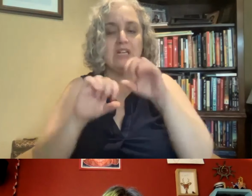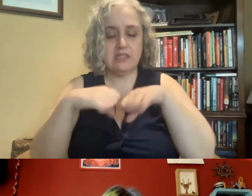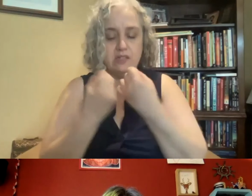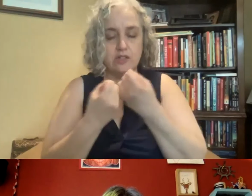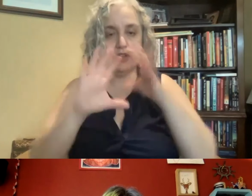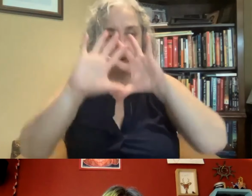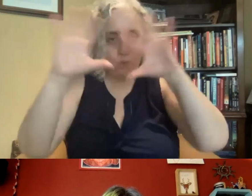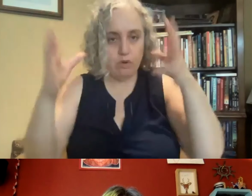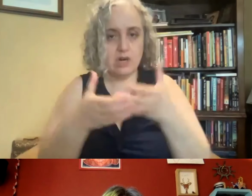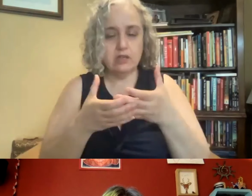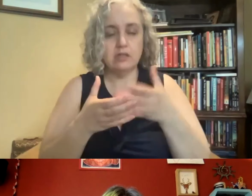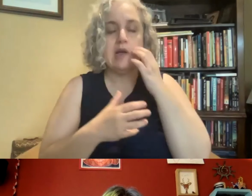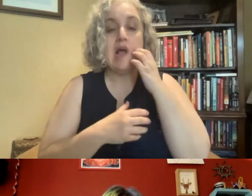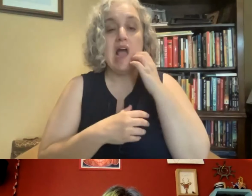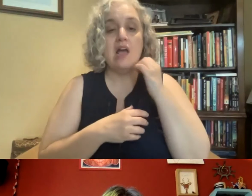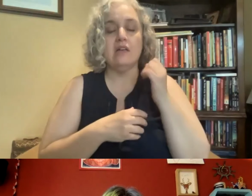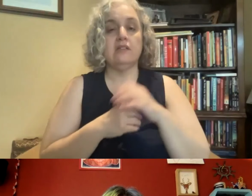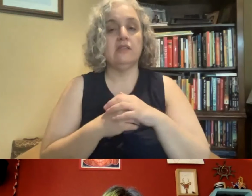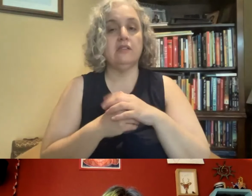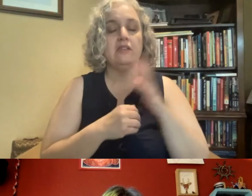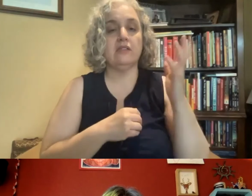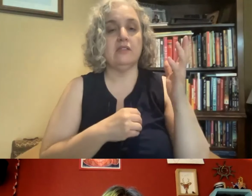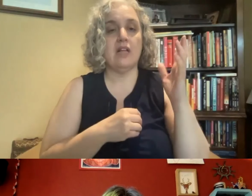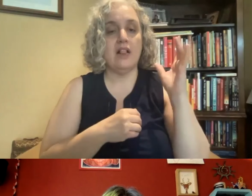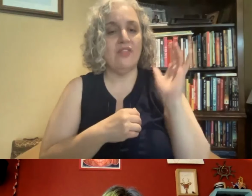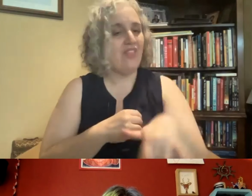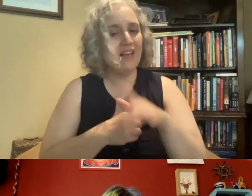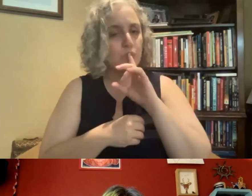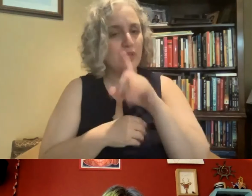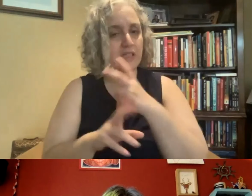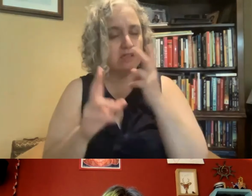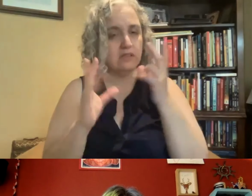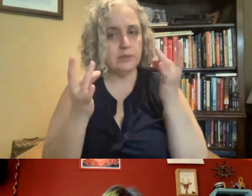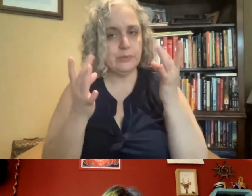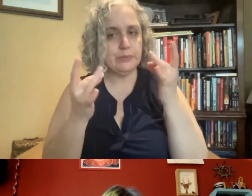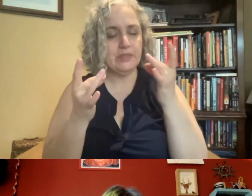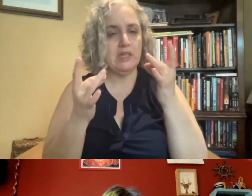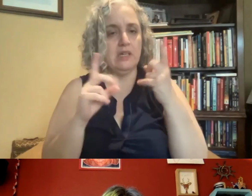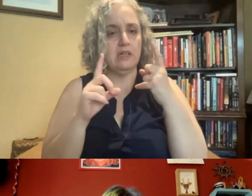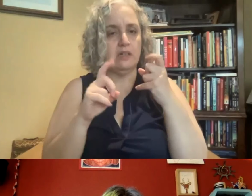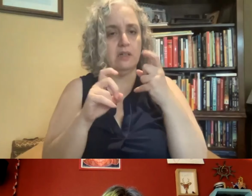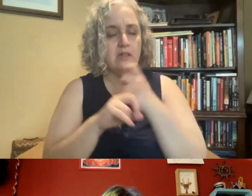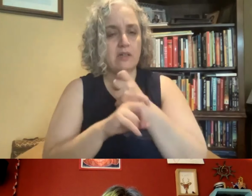I'm tempted to